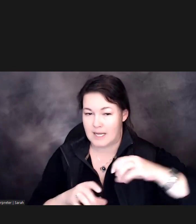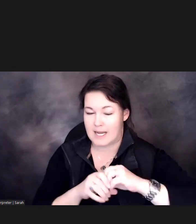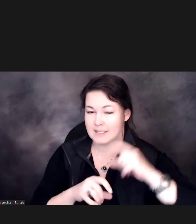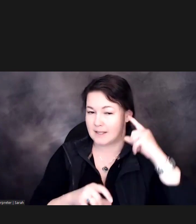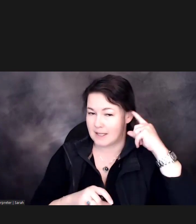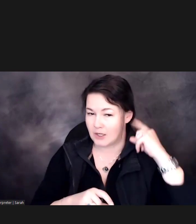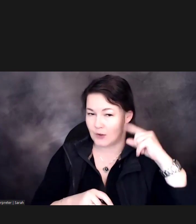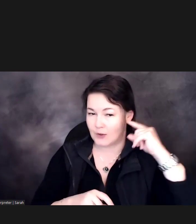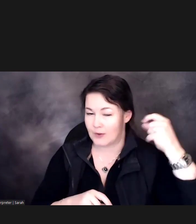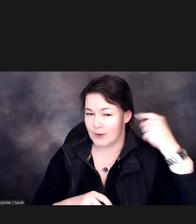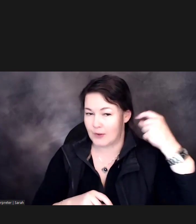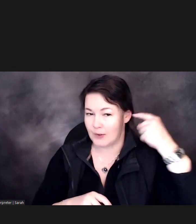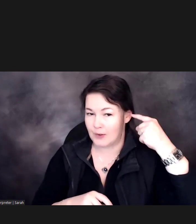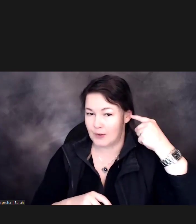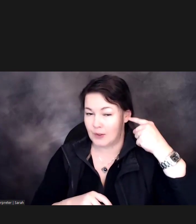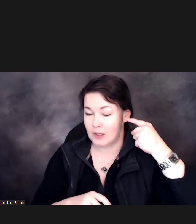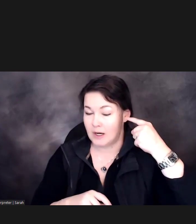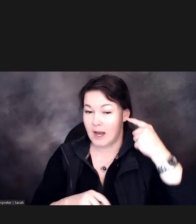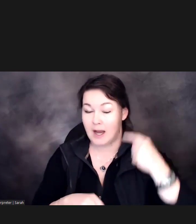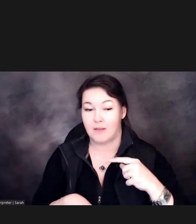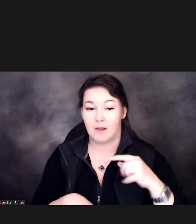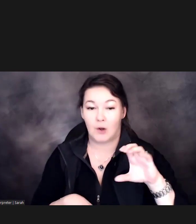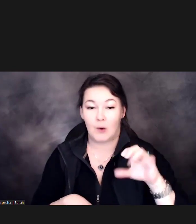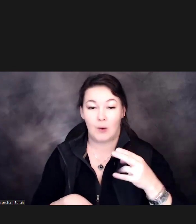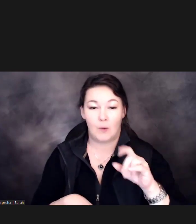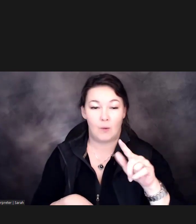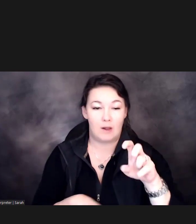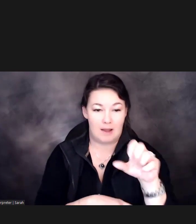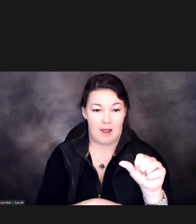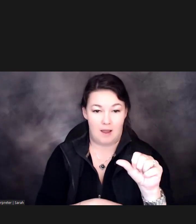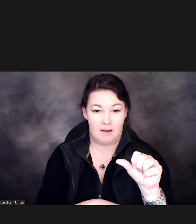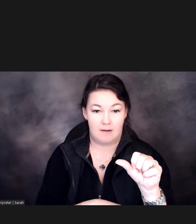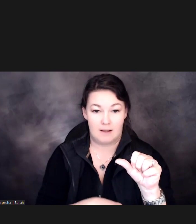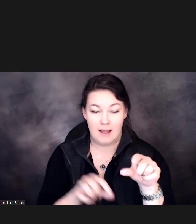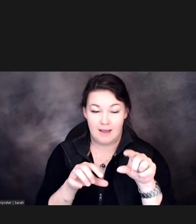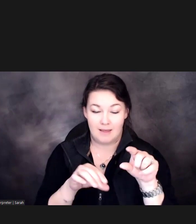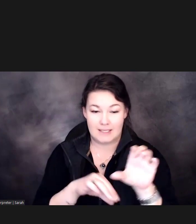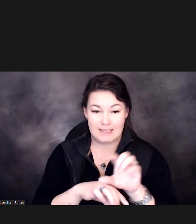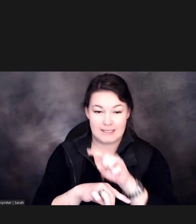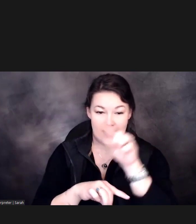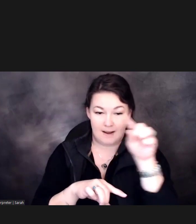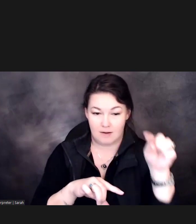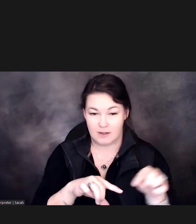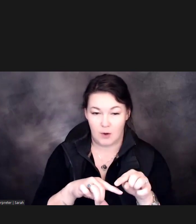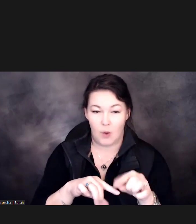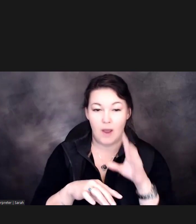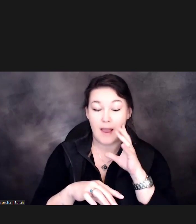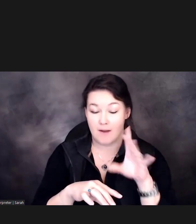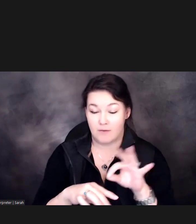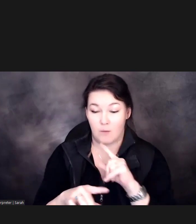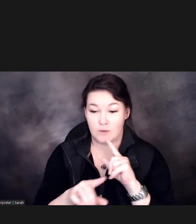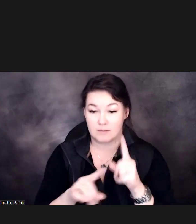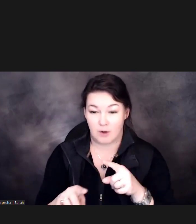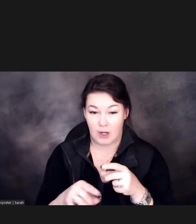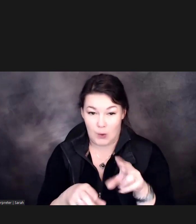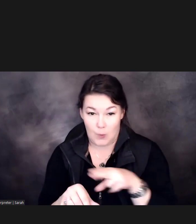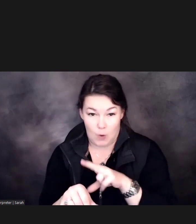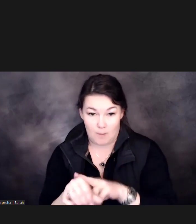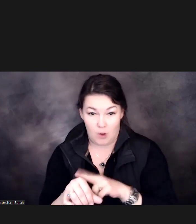Now, a cochlea, or that inner snail-shaped portion of the ear, a cochlea that is functioning normally will respond to this sound